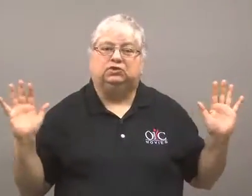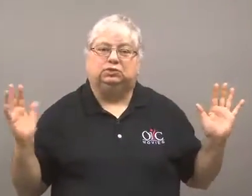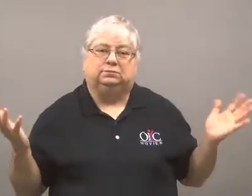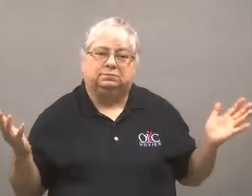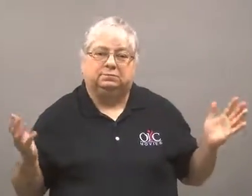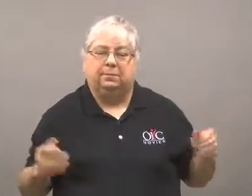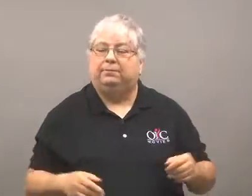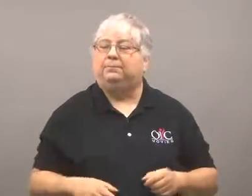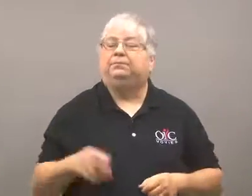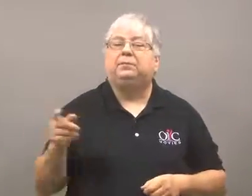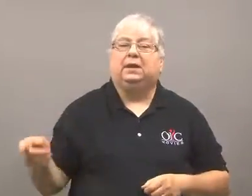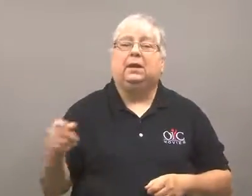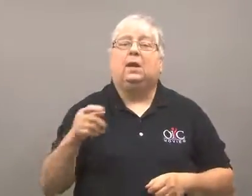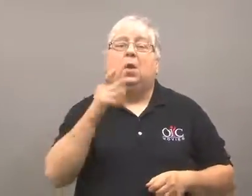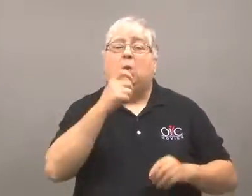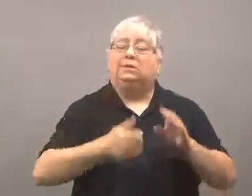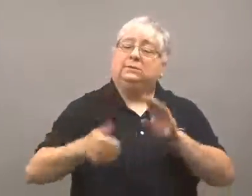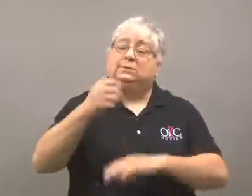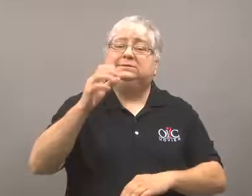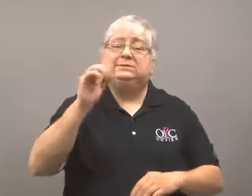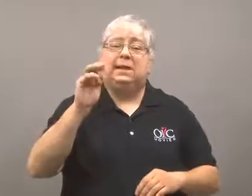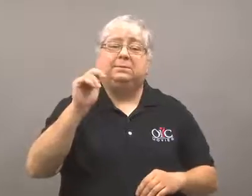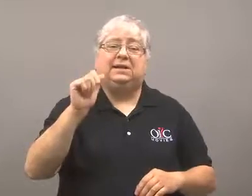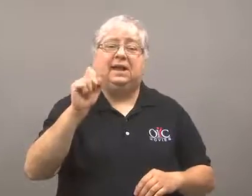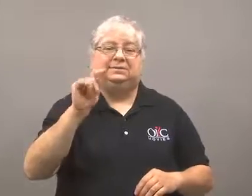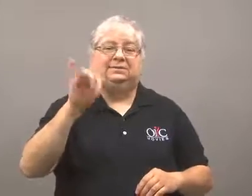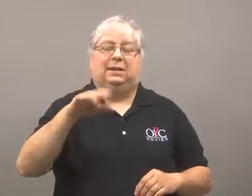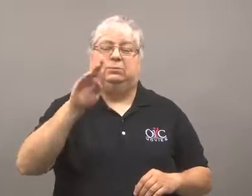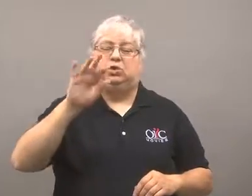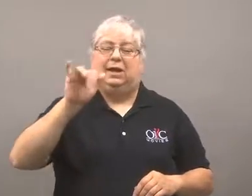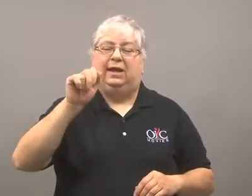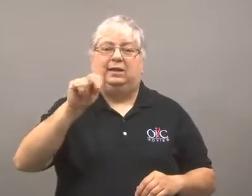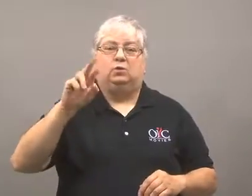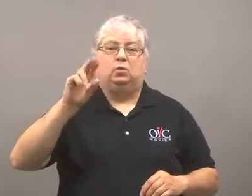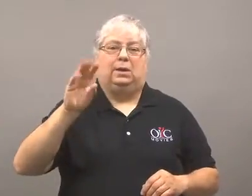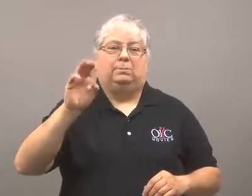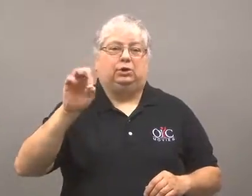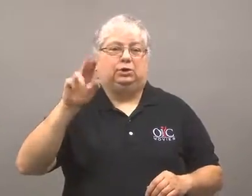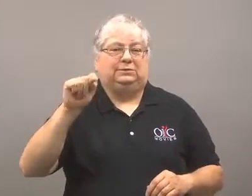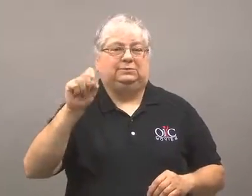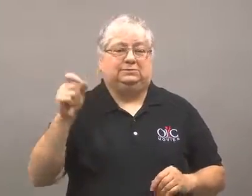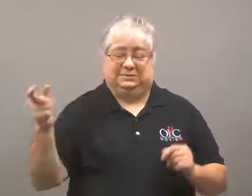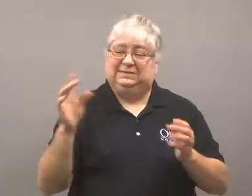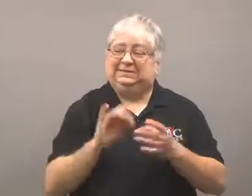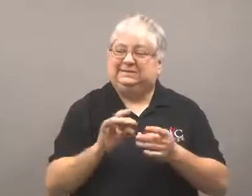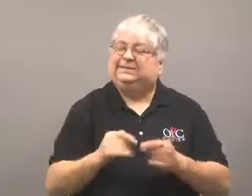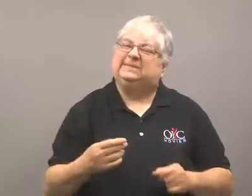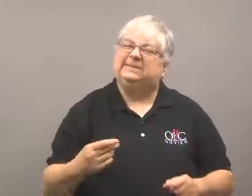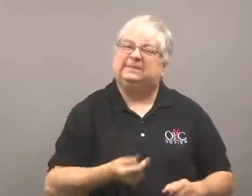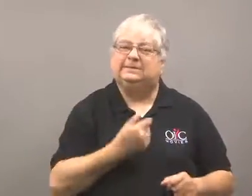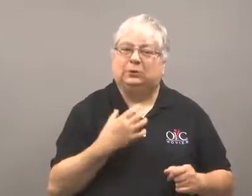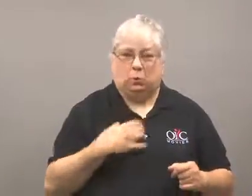Comcast CEO Brian Roberts said the company would have liked to be able